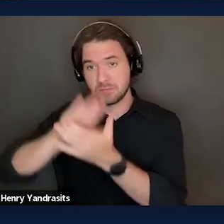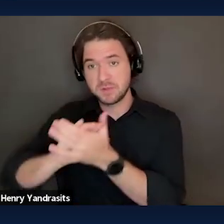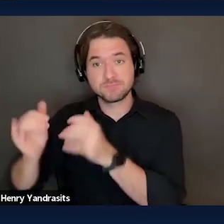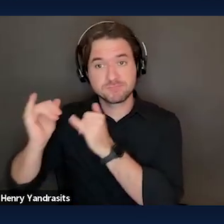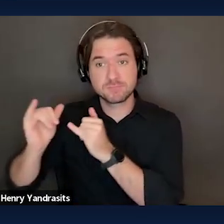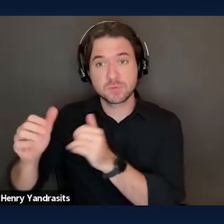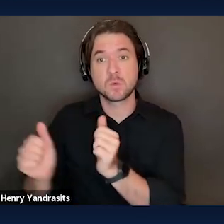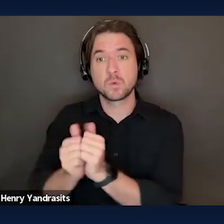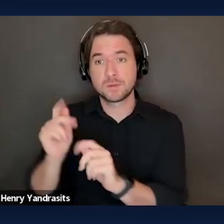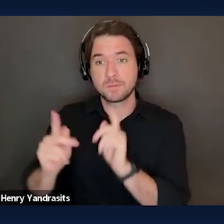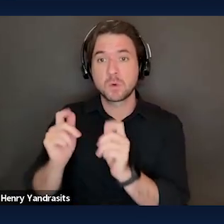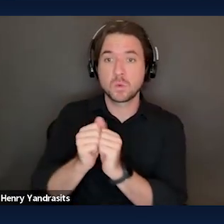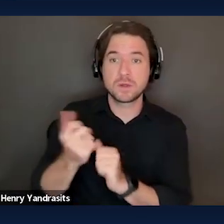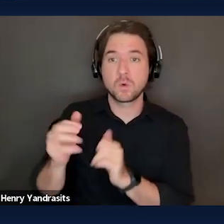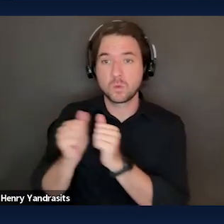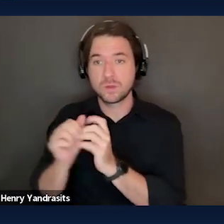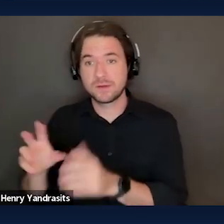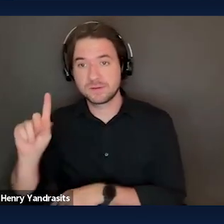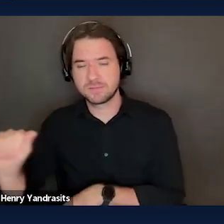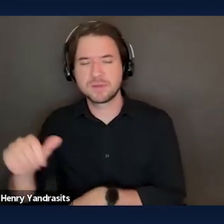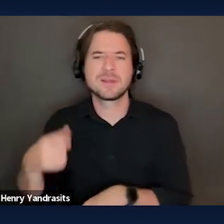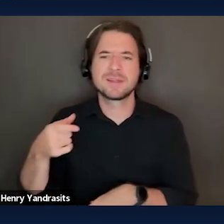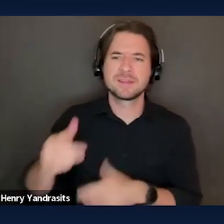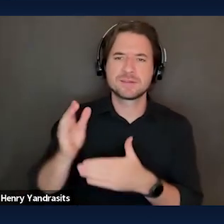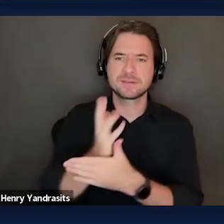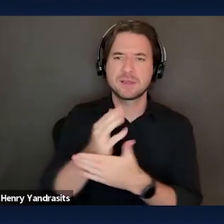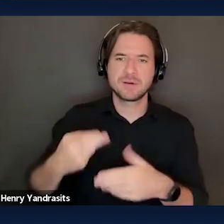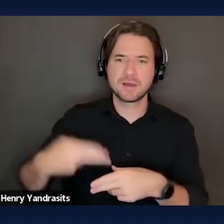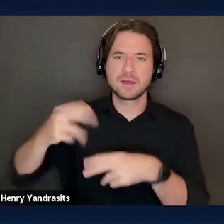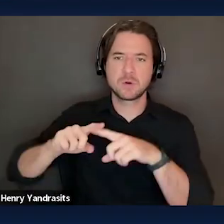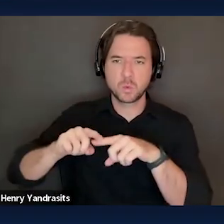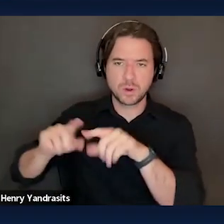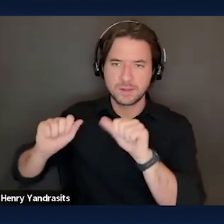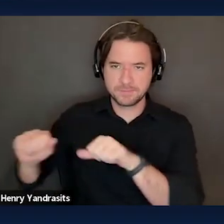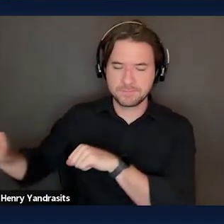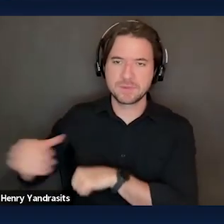And this scale has high reliability, it displays content and construct validity.